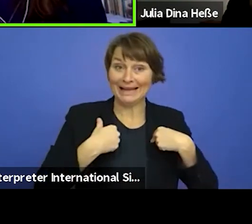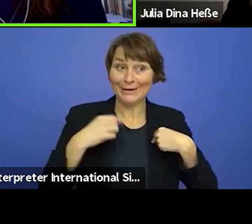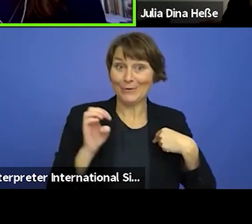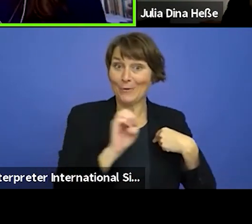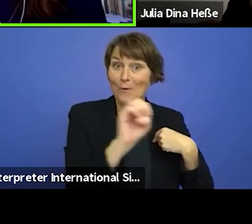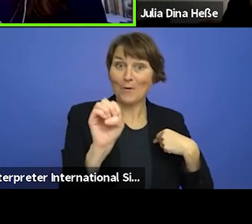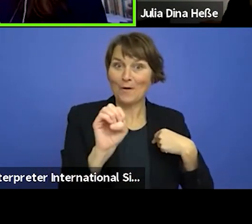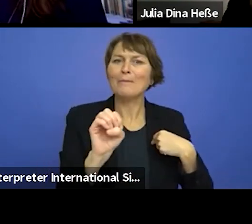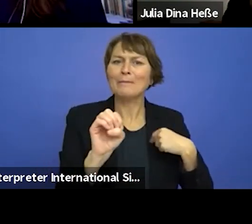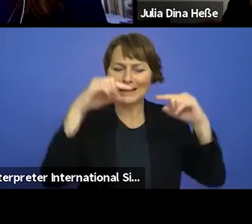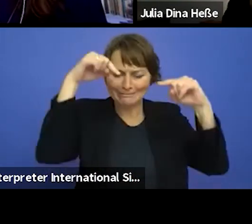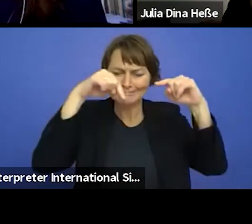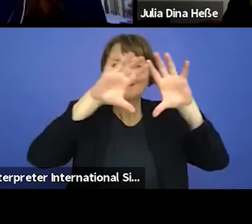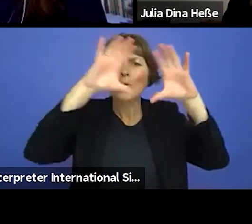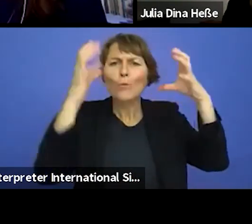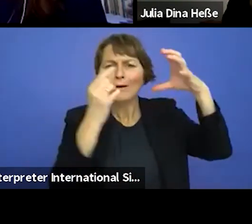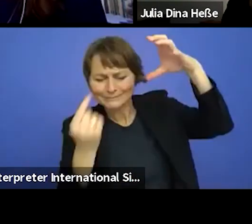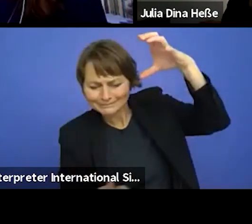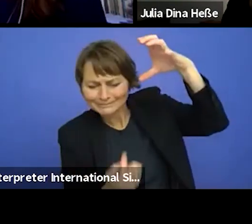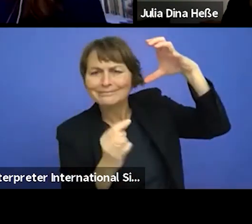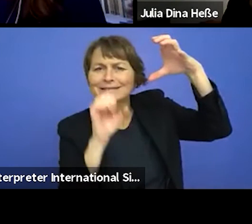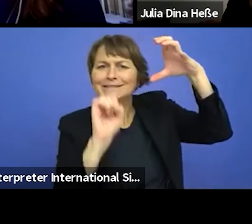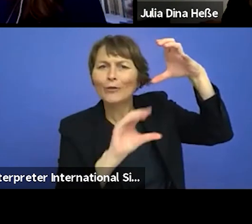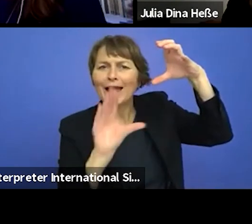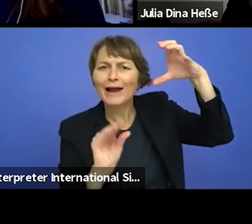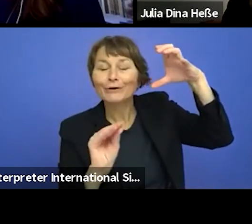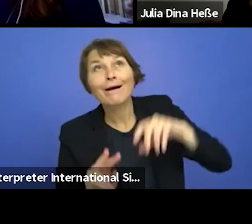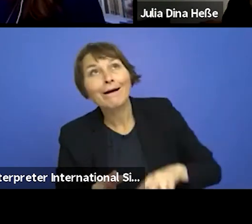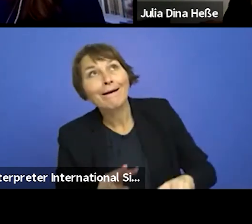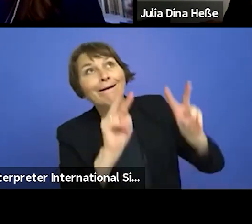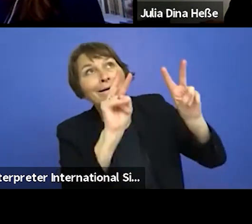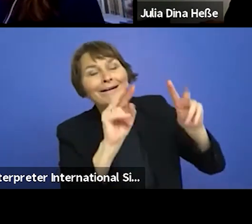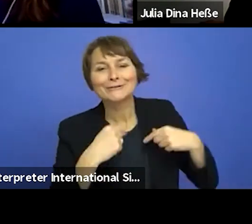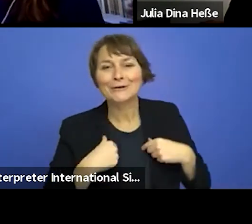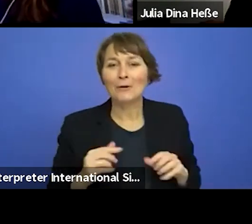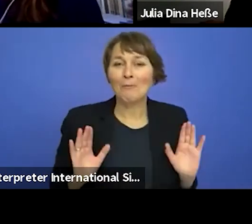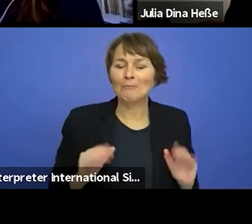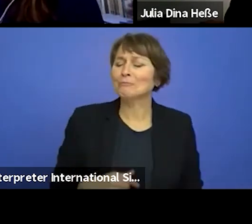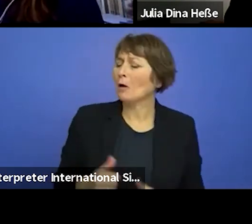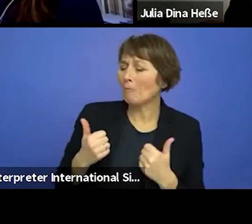that. Wonderful to have critical friends from outside. I hope of course that we are not only